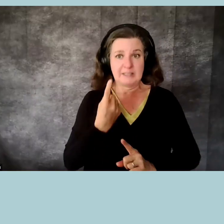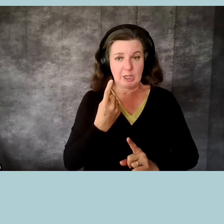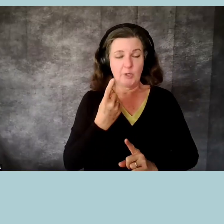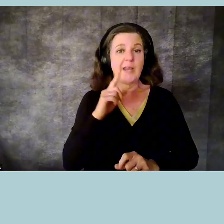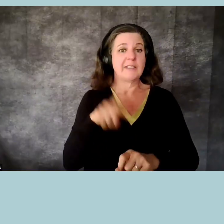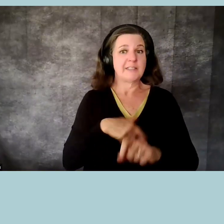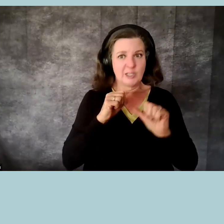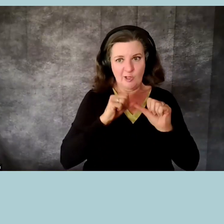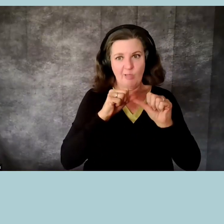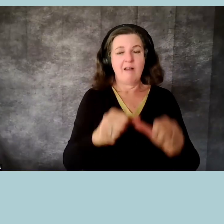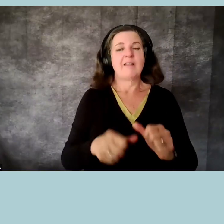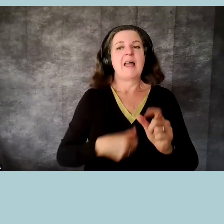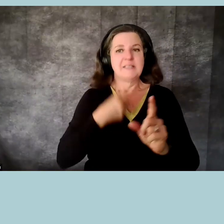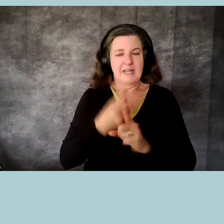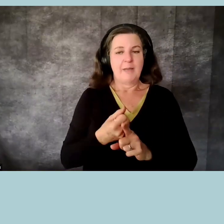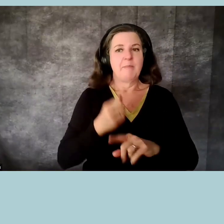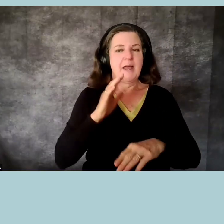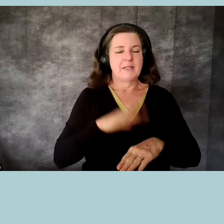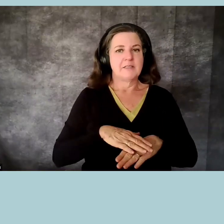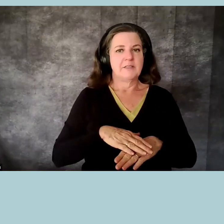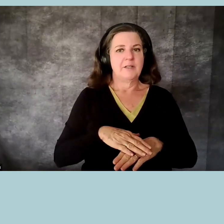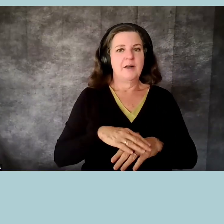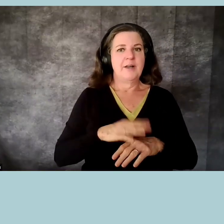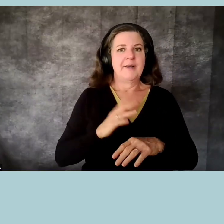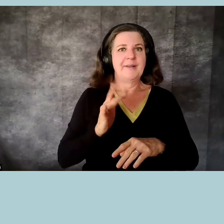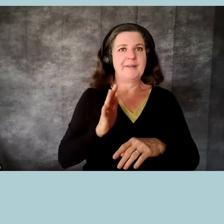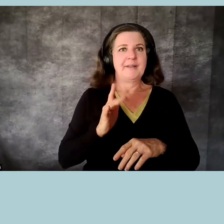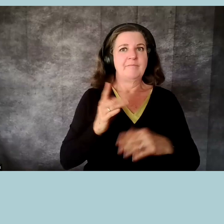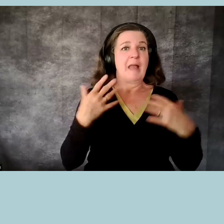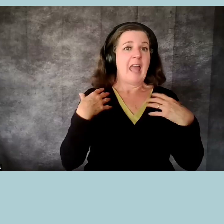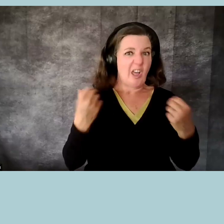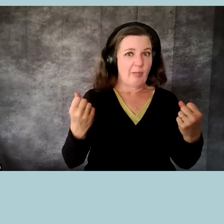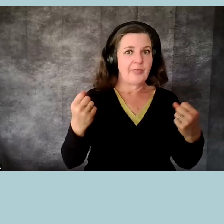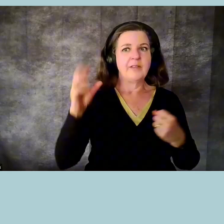impacts on the health and well-being of people with